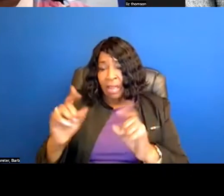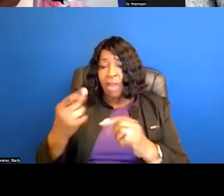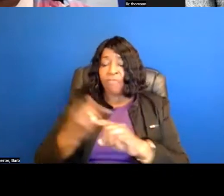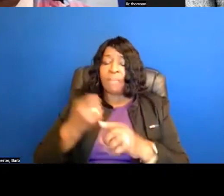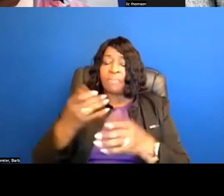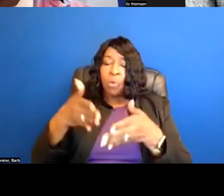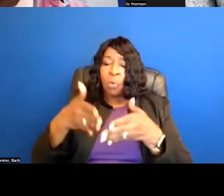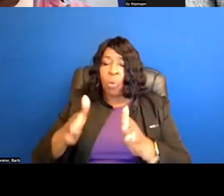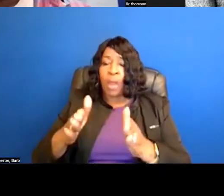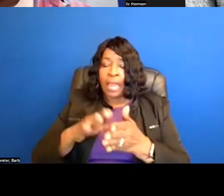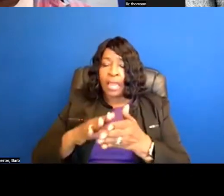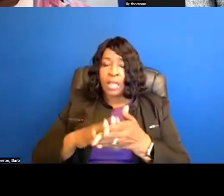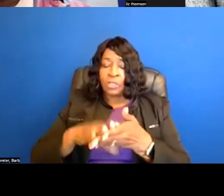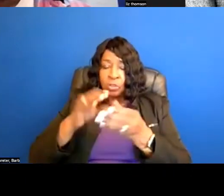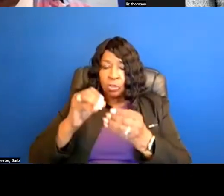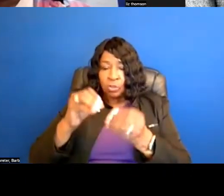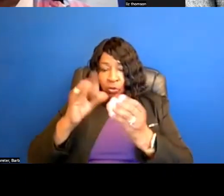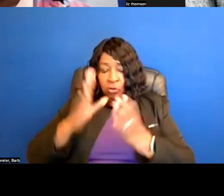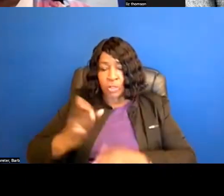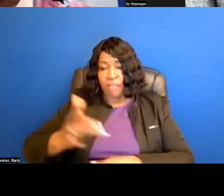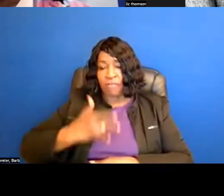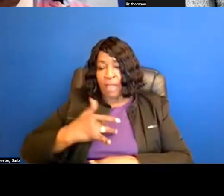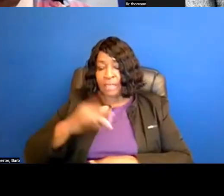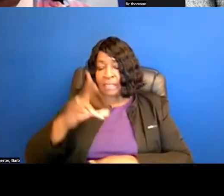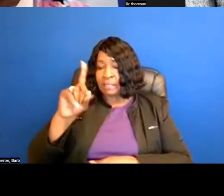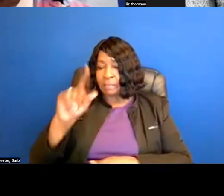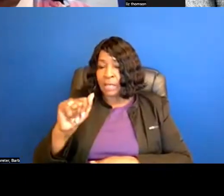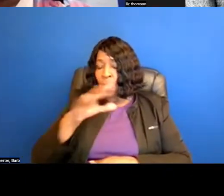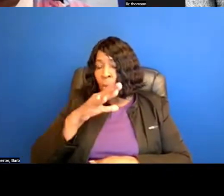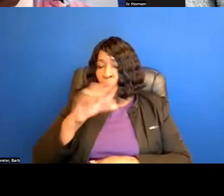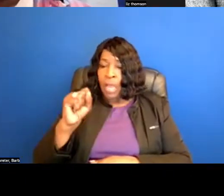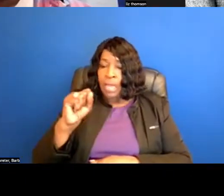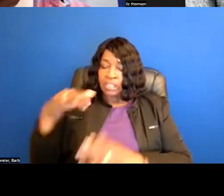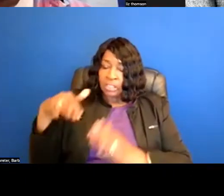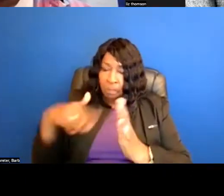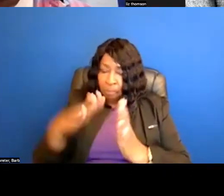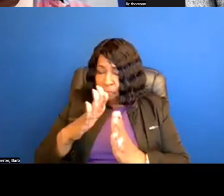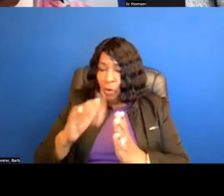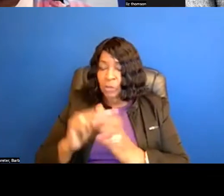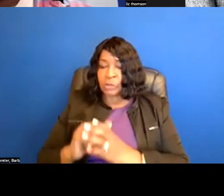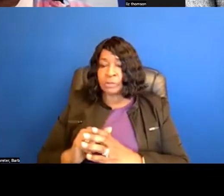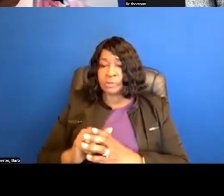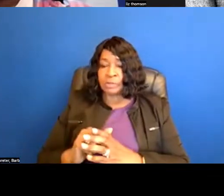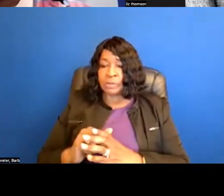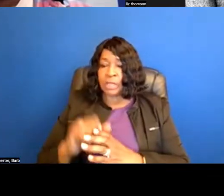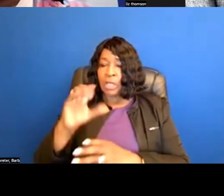was being addressed within the DCC. So just for a quick,